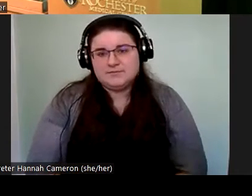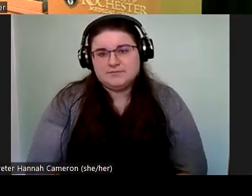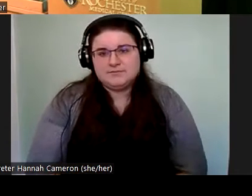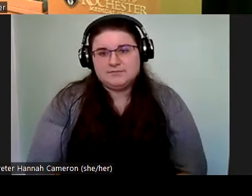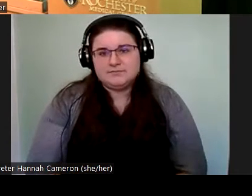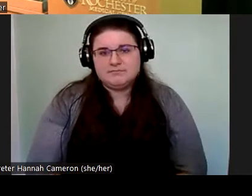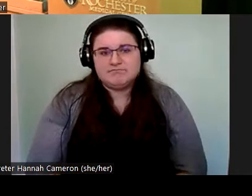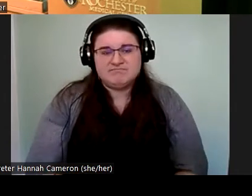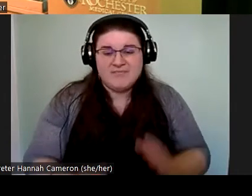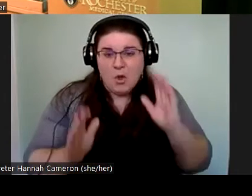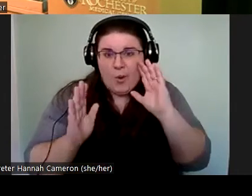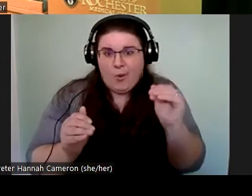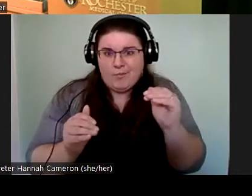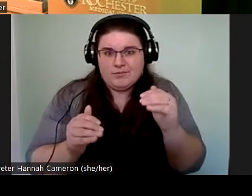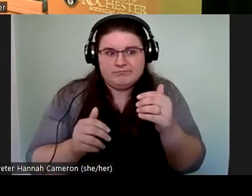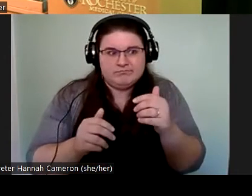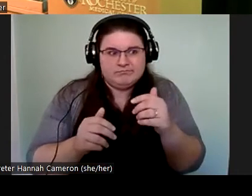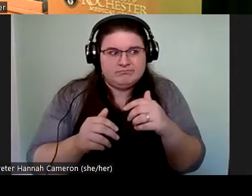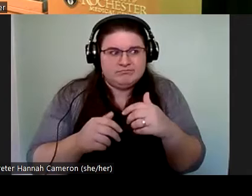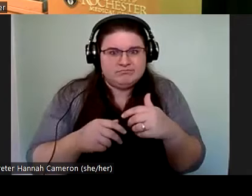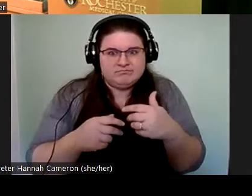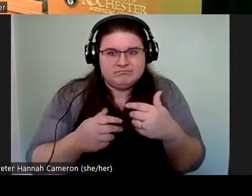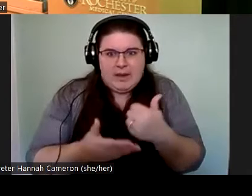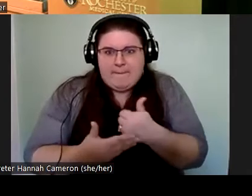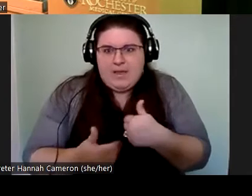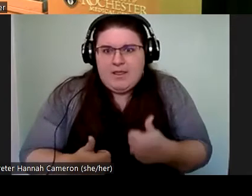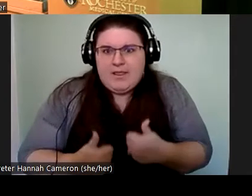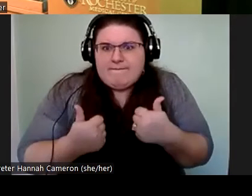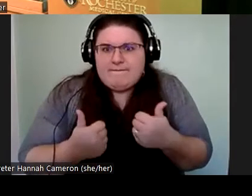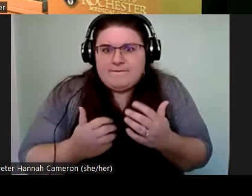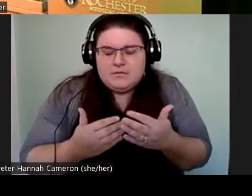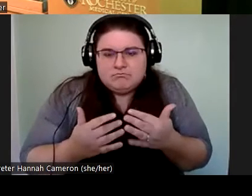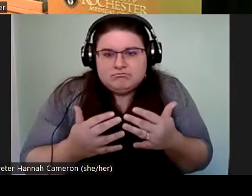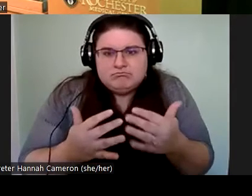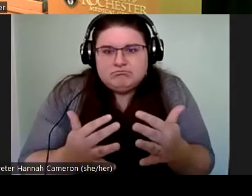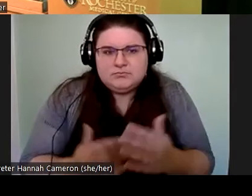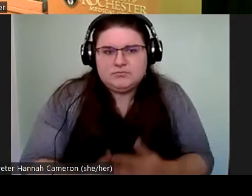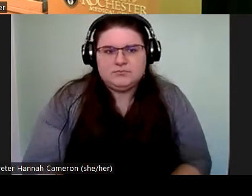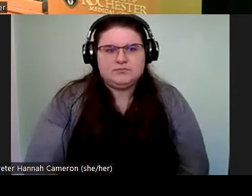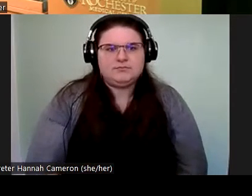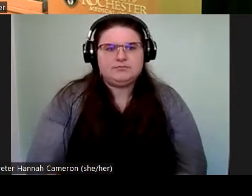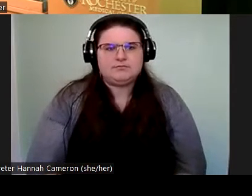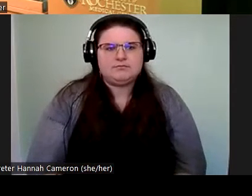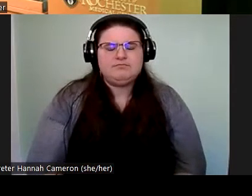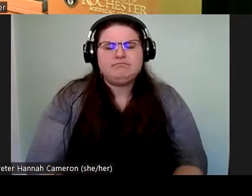just helps us live life right and so we need to hang on to Hope um validate their worries right